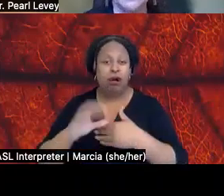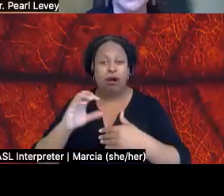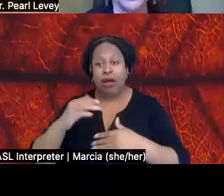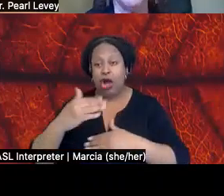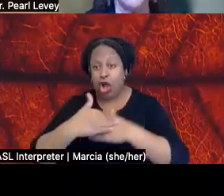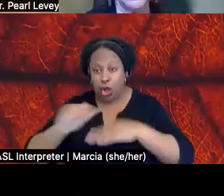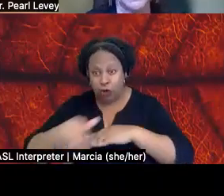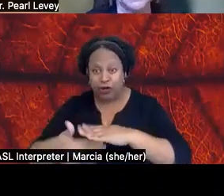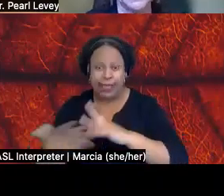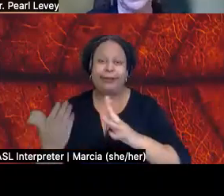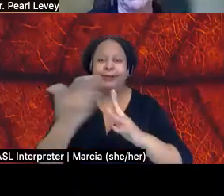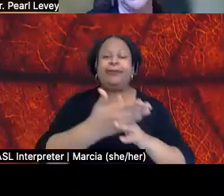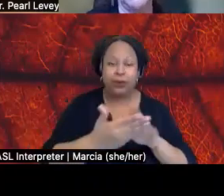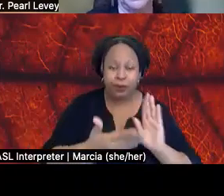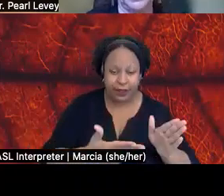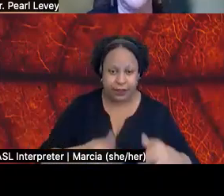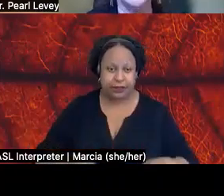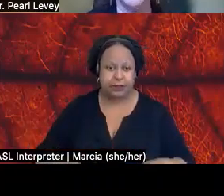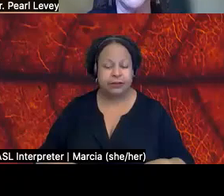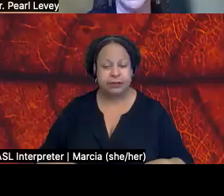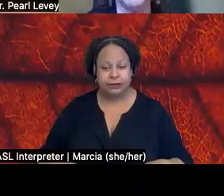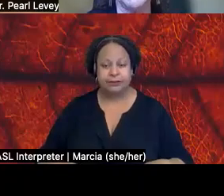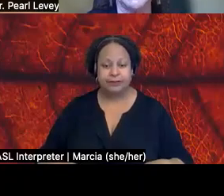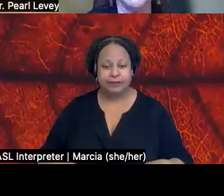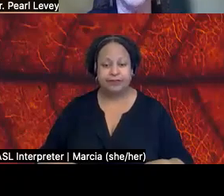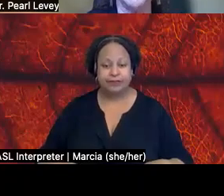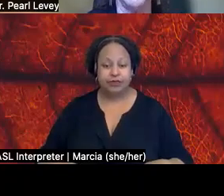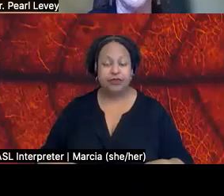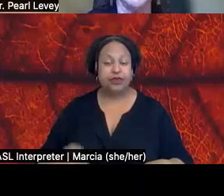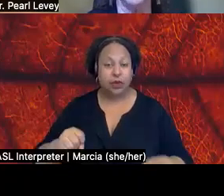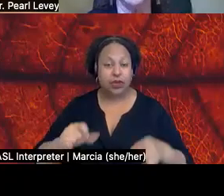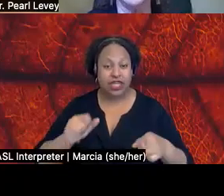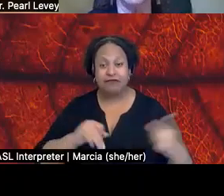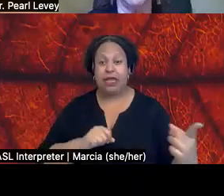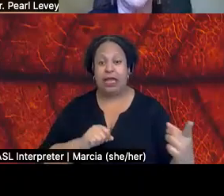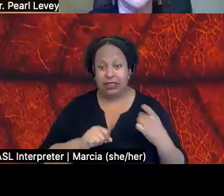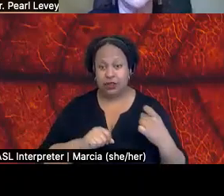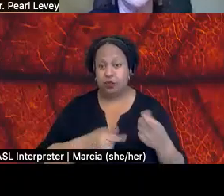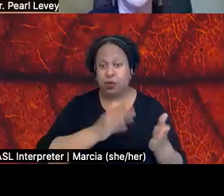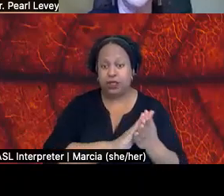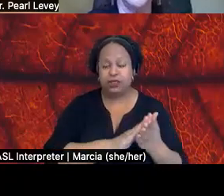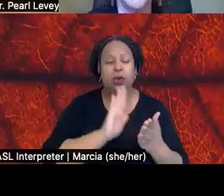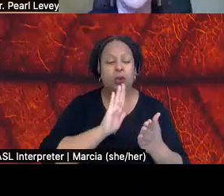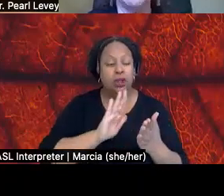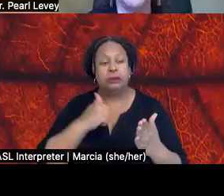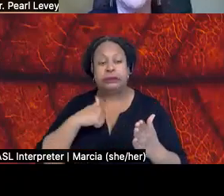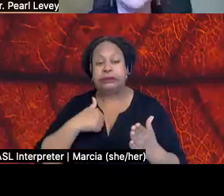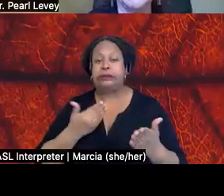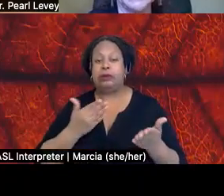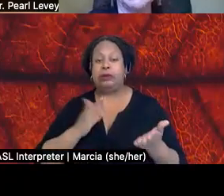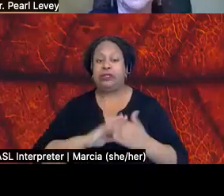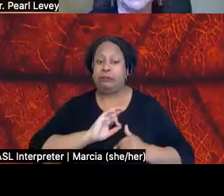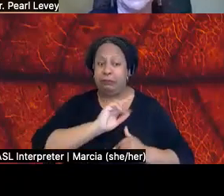levels as one of those things that we will request more documentation, we will ask the treating professional to weigh in very specifically.